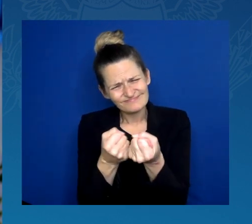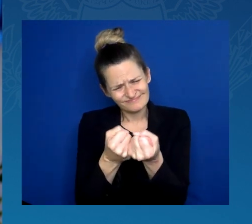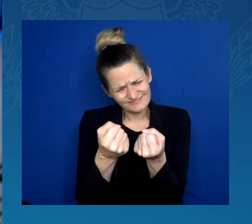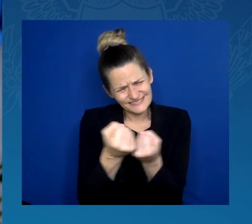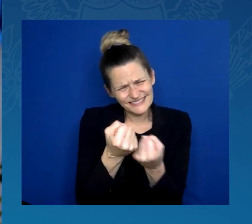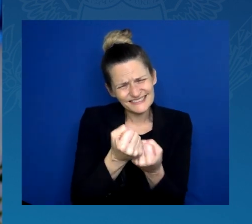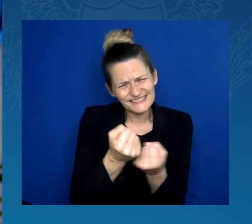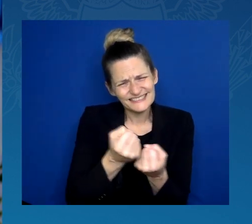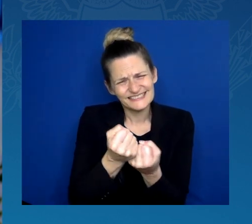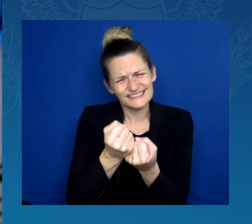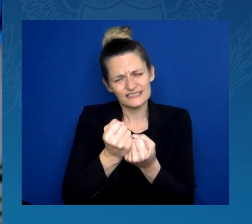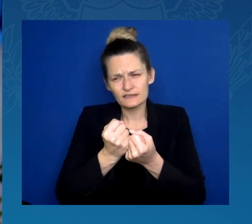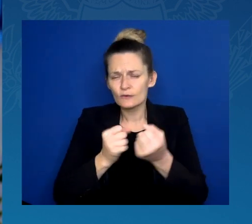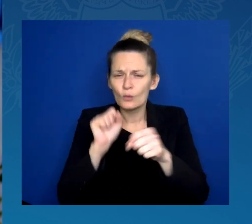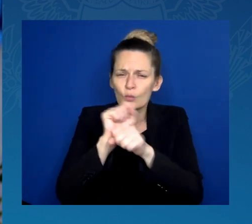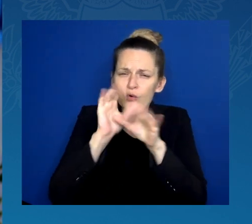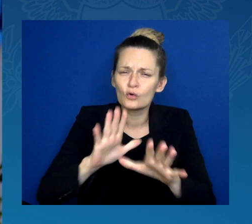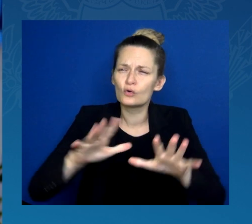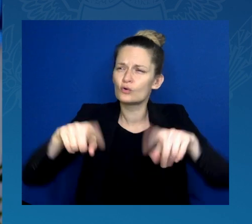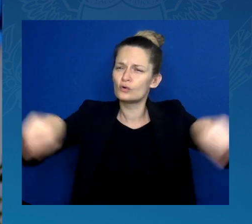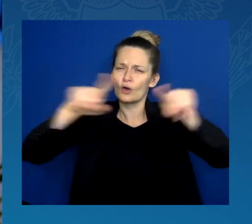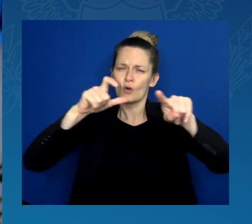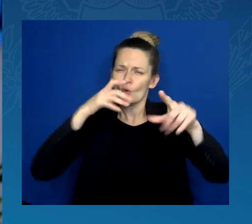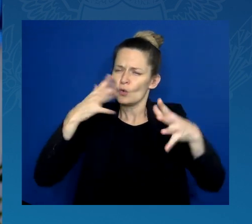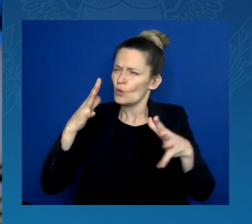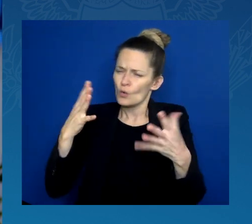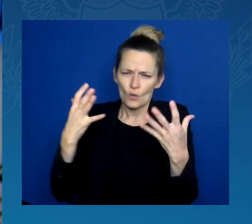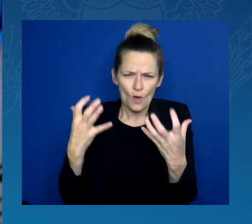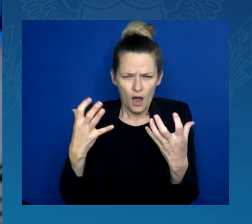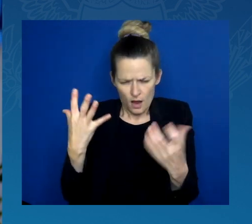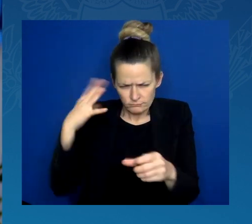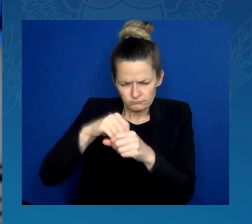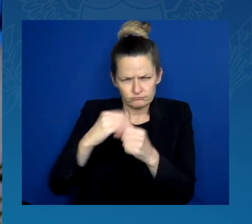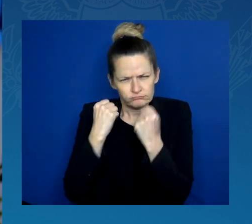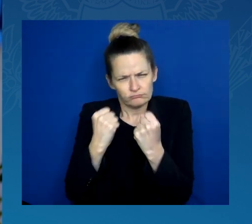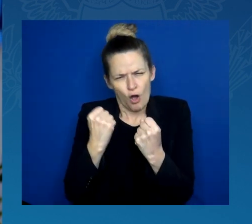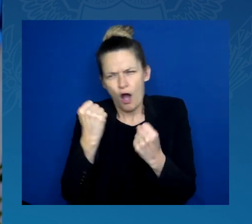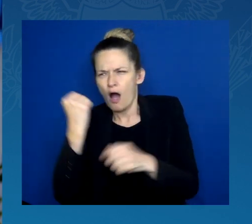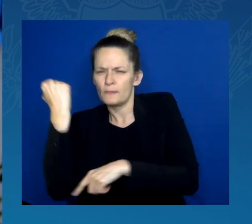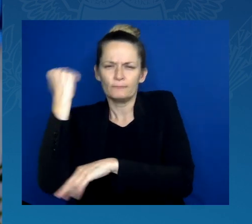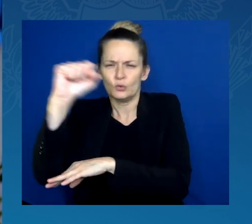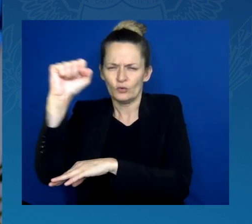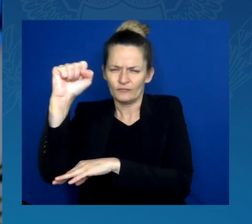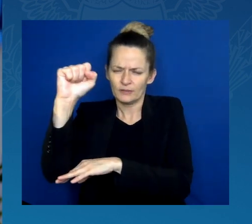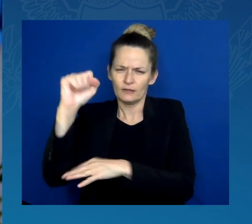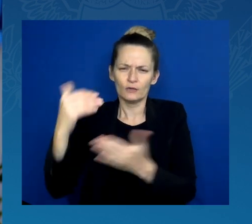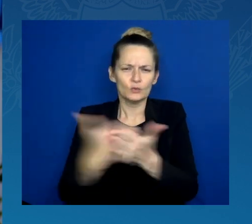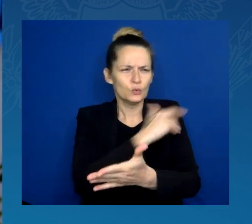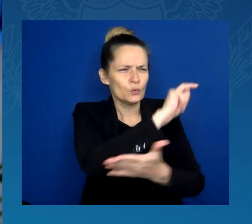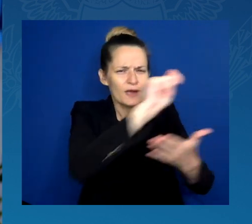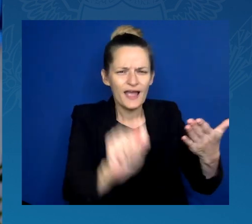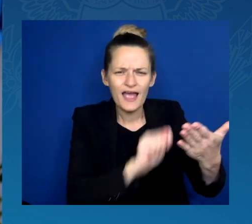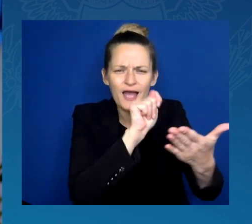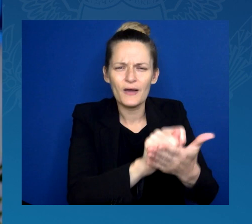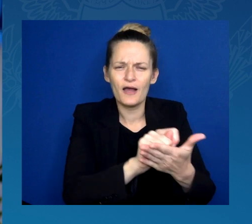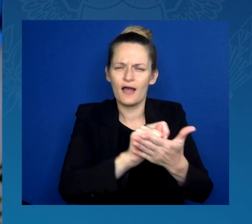a new era, an era in which workers of every age, every race, every gender,